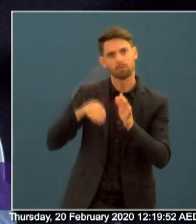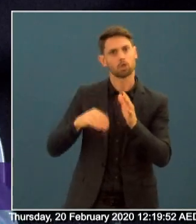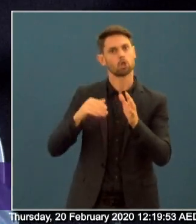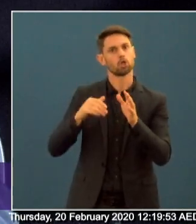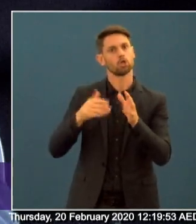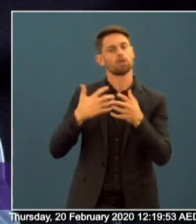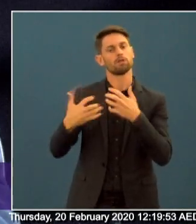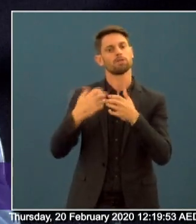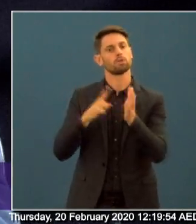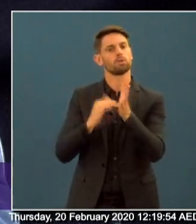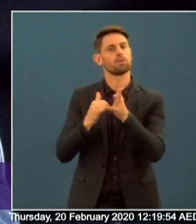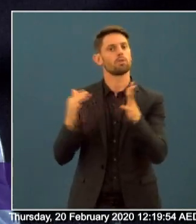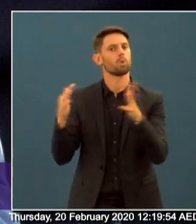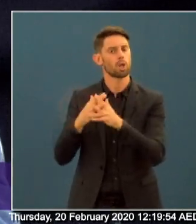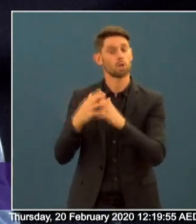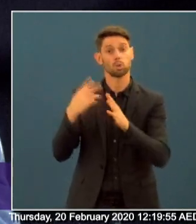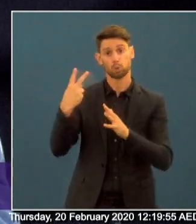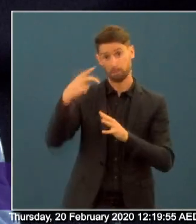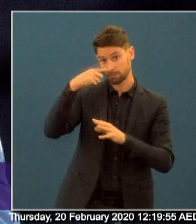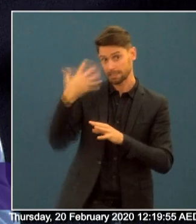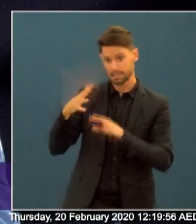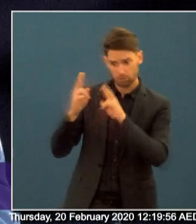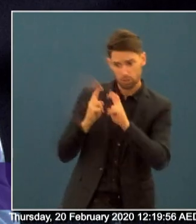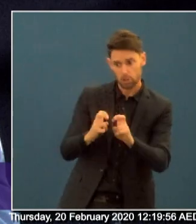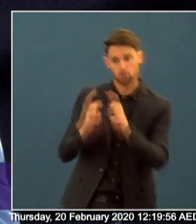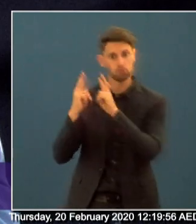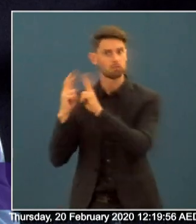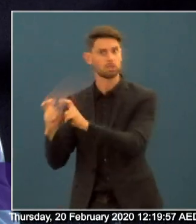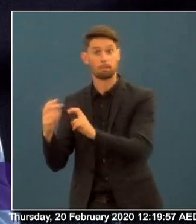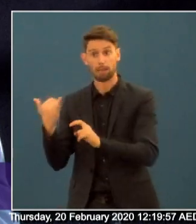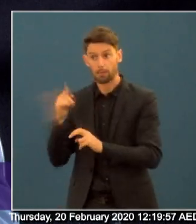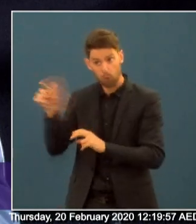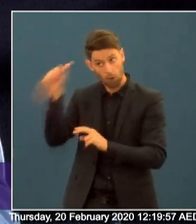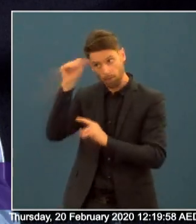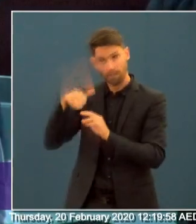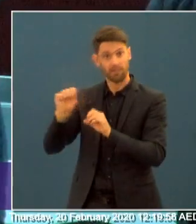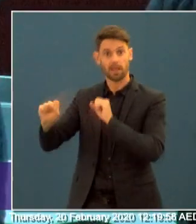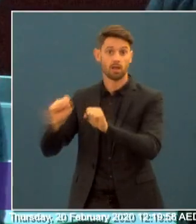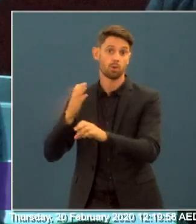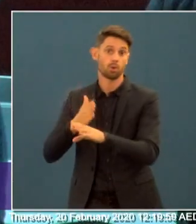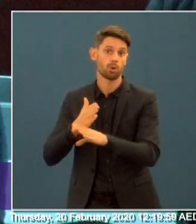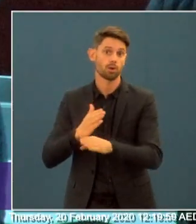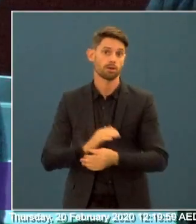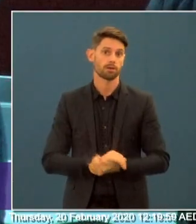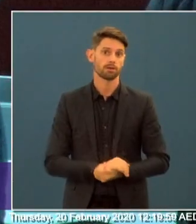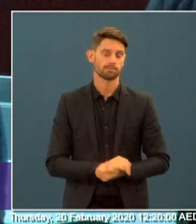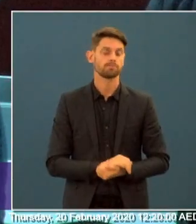Professor Ilene Baldry and Leanne Douse, of which you may be aware. Thank you. And, at 126,